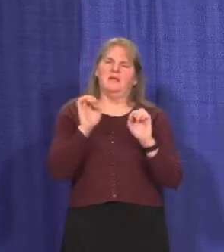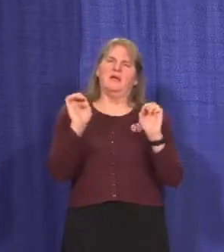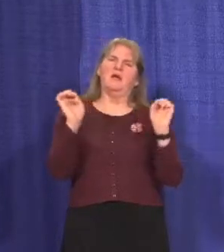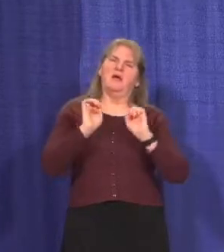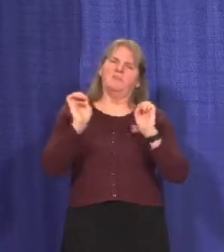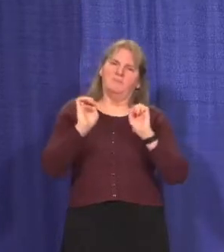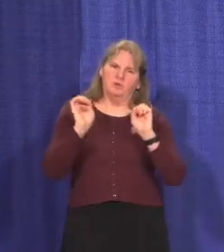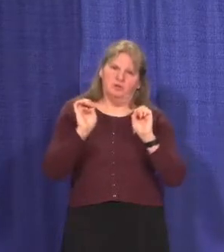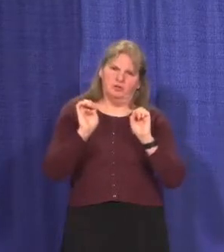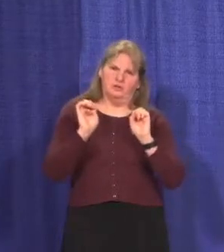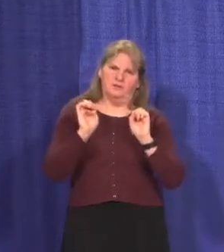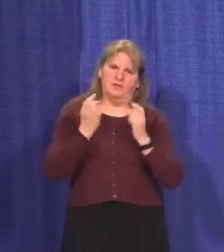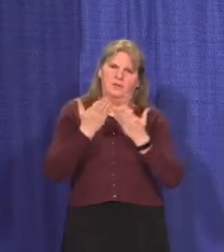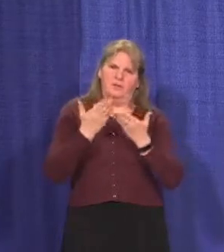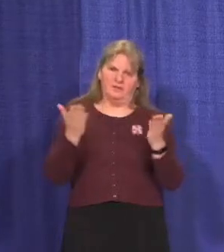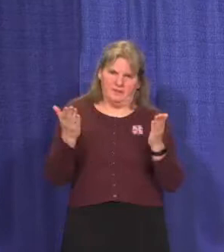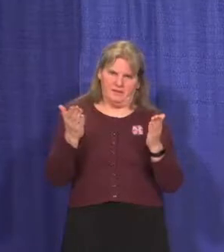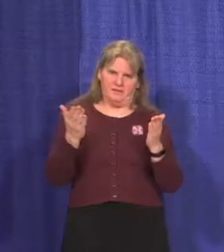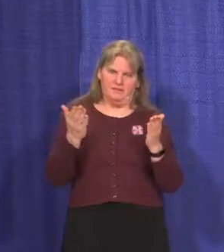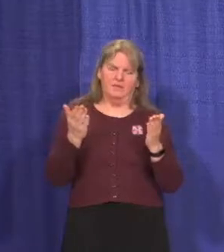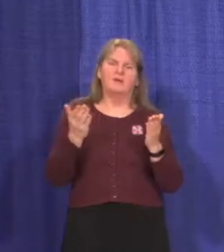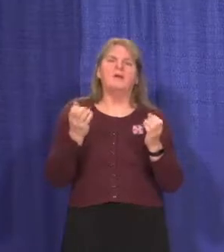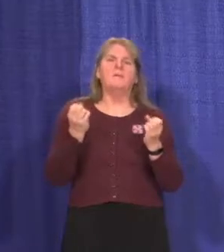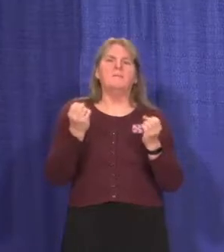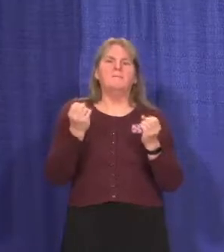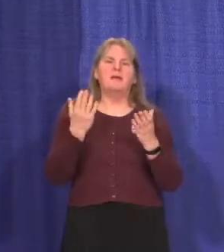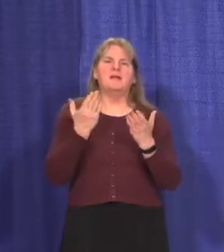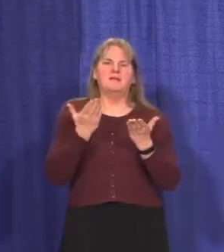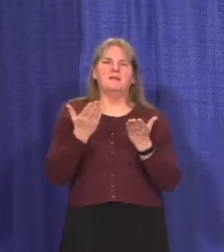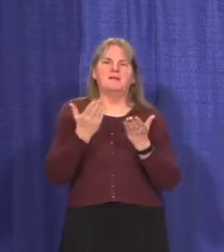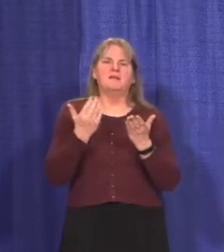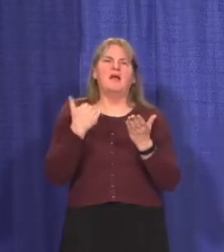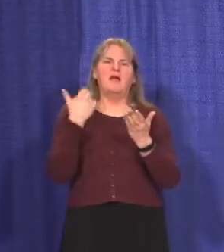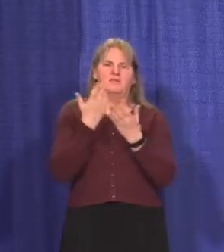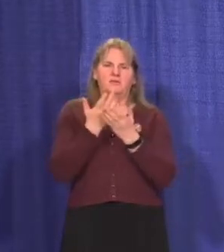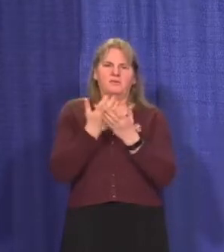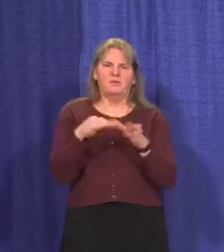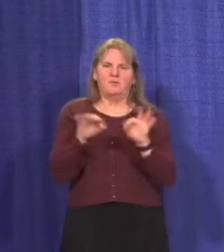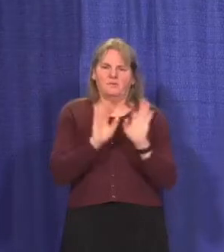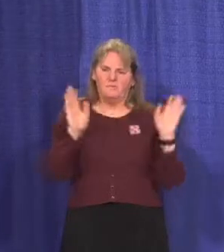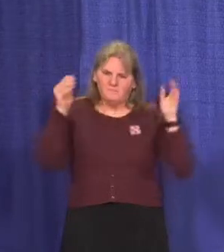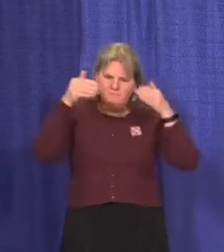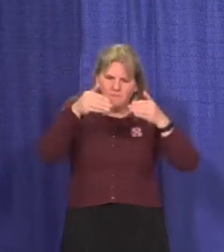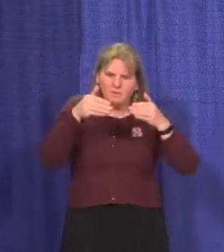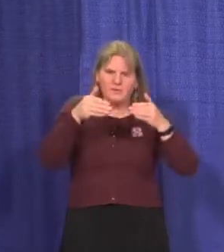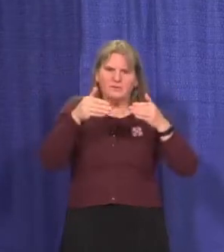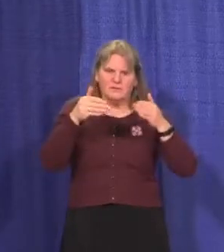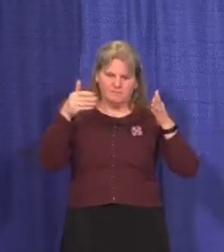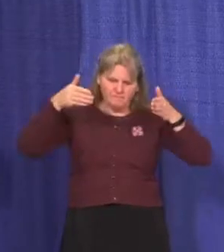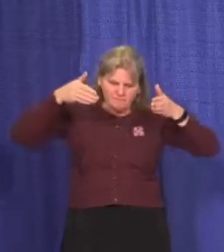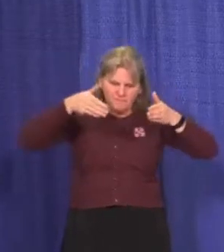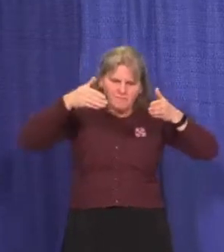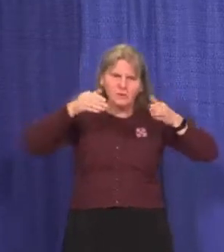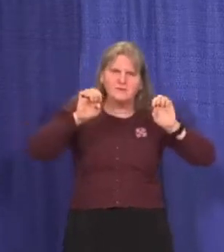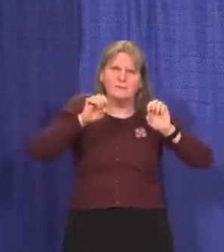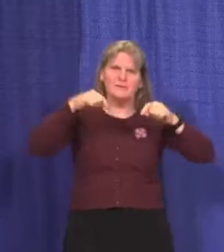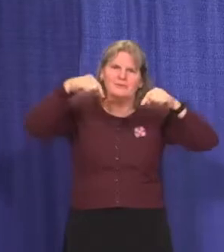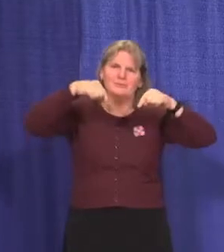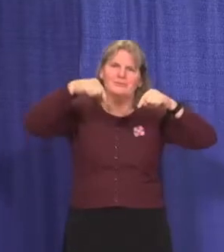there are things we need to focus on.